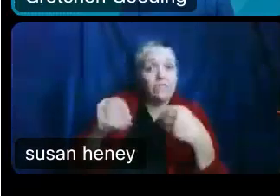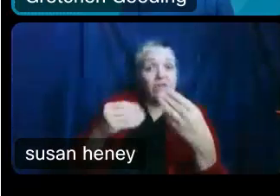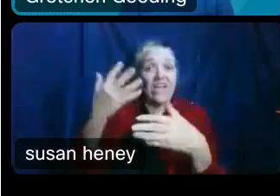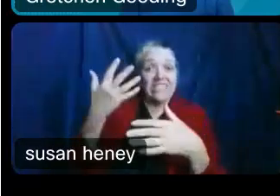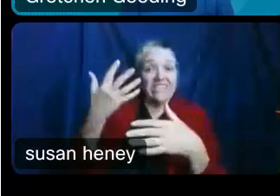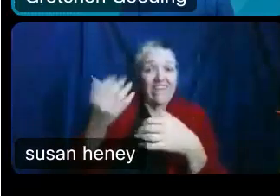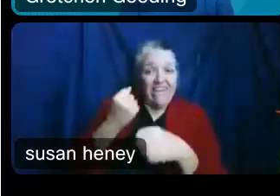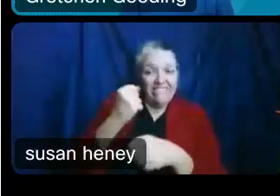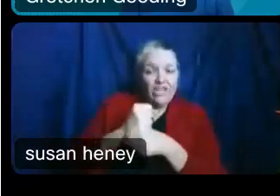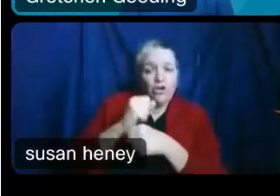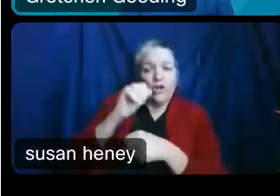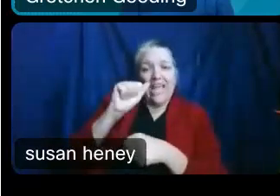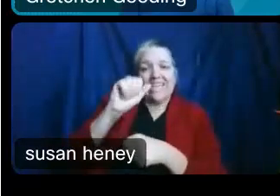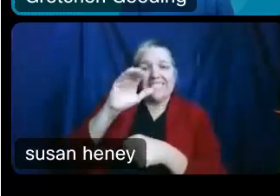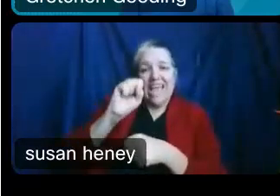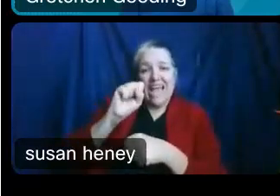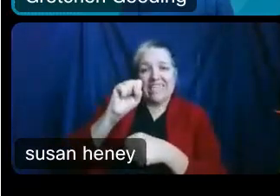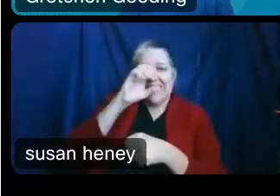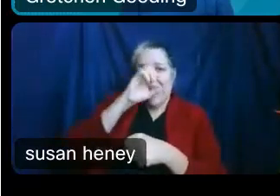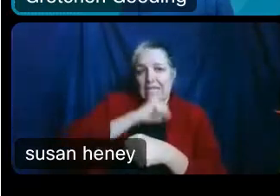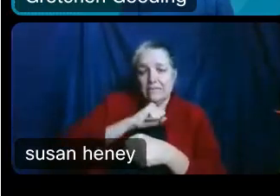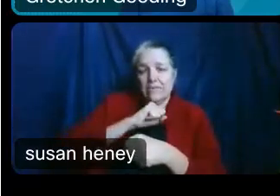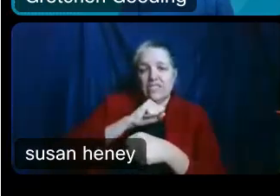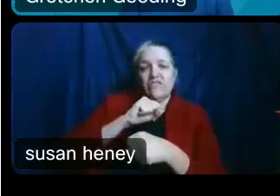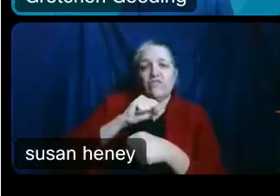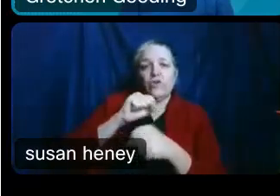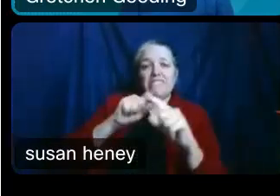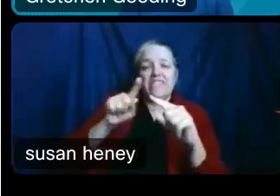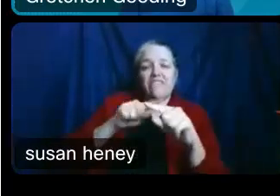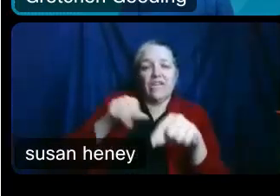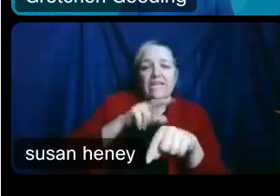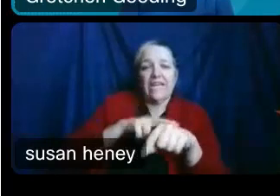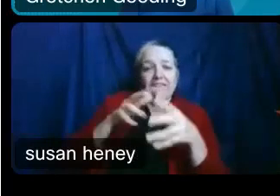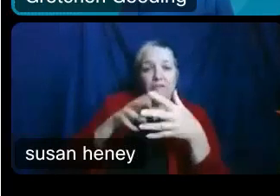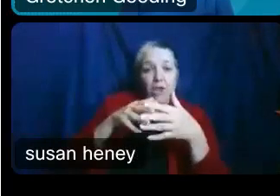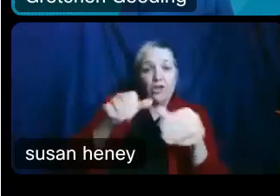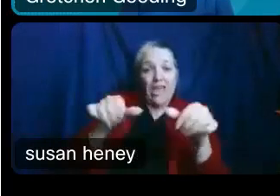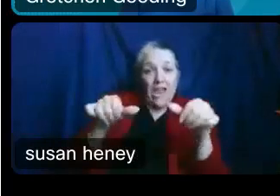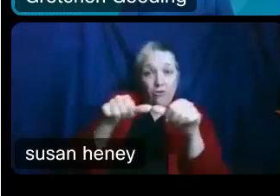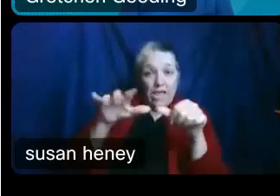estimates for tribal areas across the U.S. So, if you're looking for data on areas such